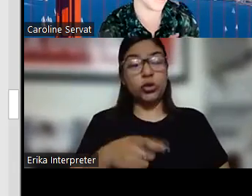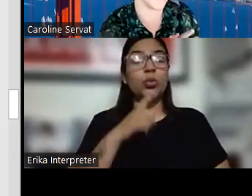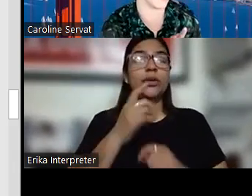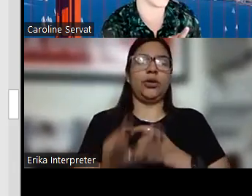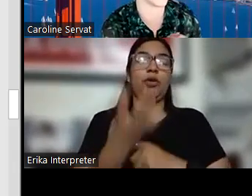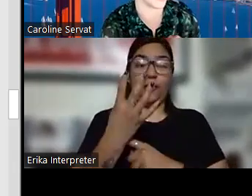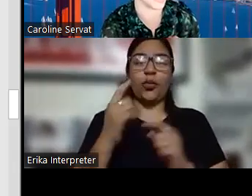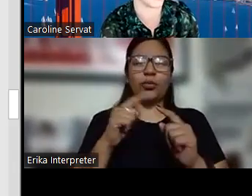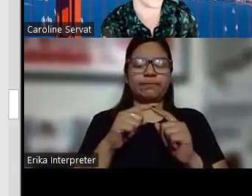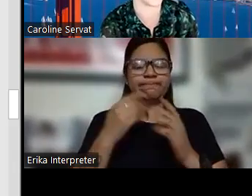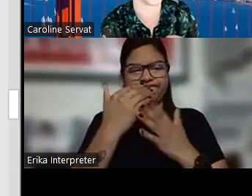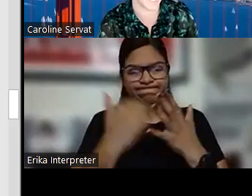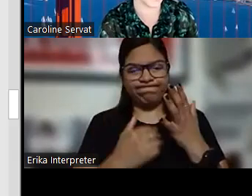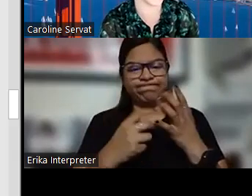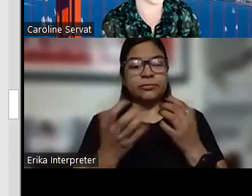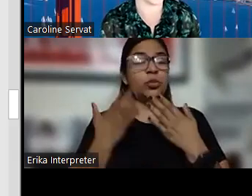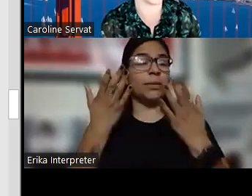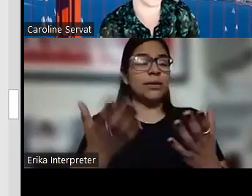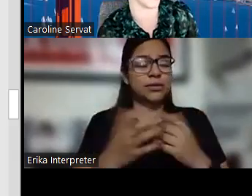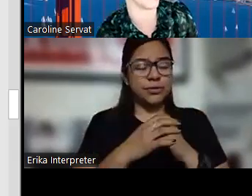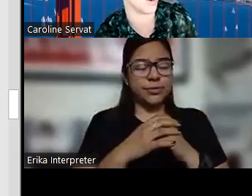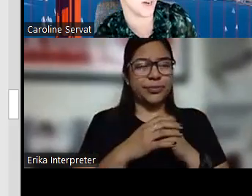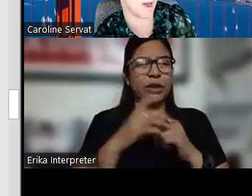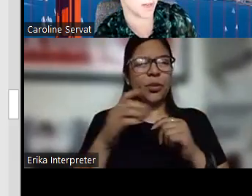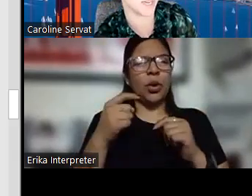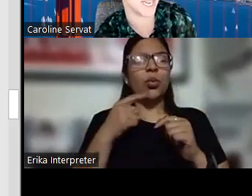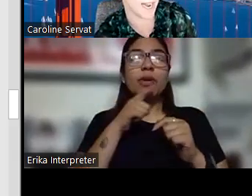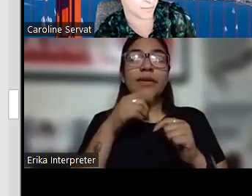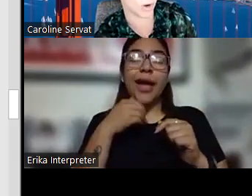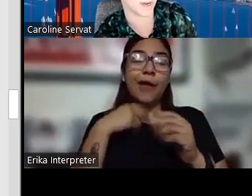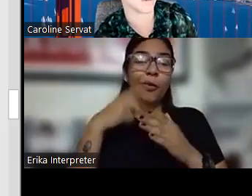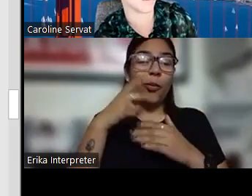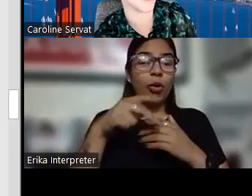as follows first would be to create a perform a program monitoring dashboard and performance